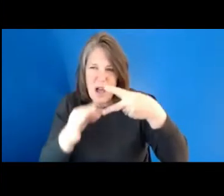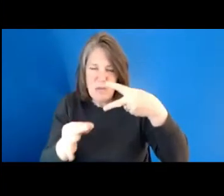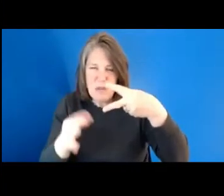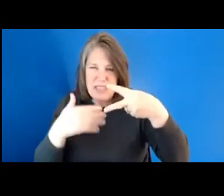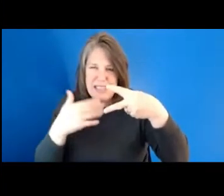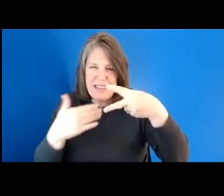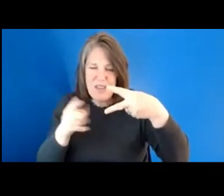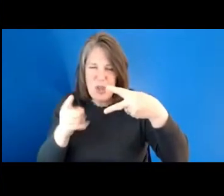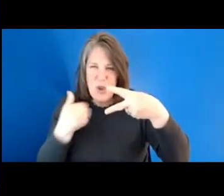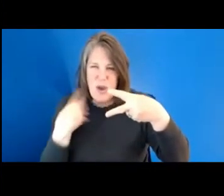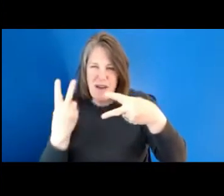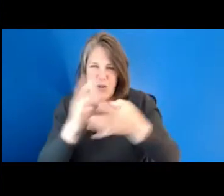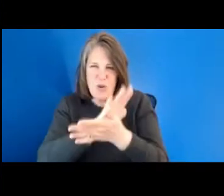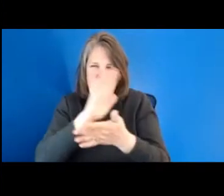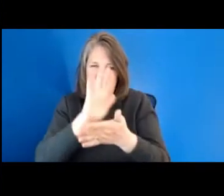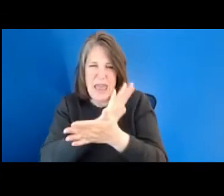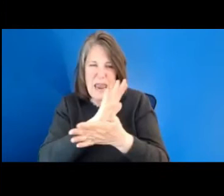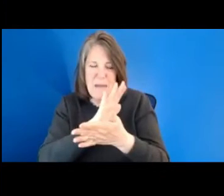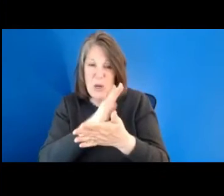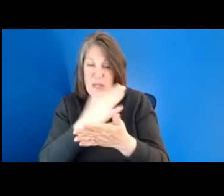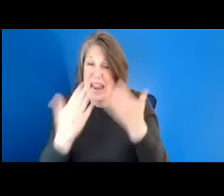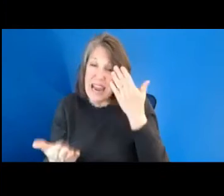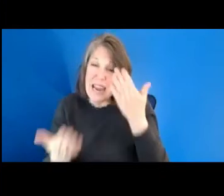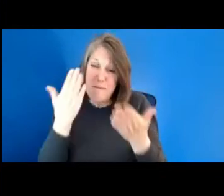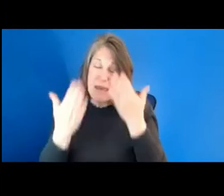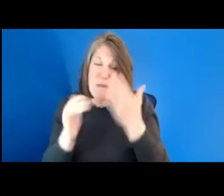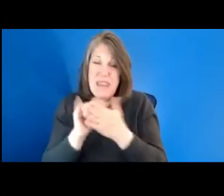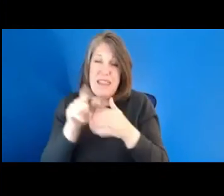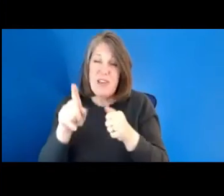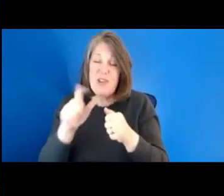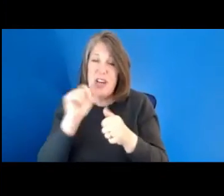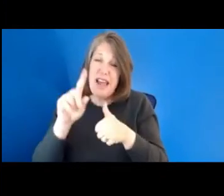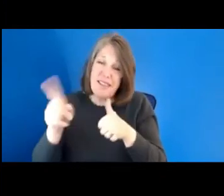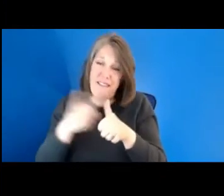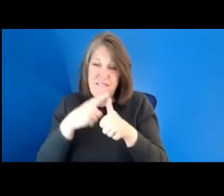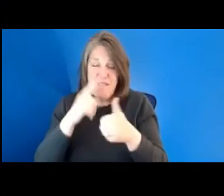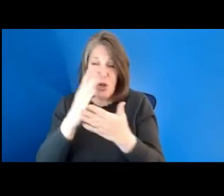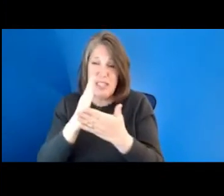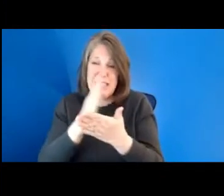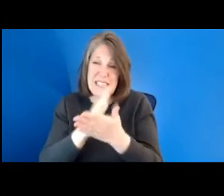17:12:24 have two papers and the, and it may be that you are not the first listed author.